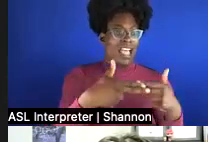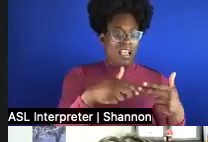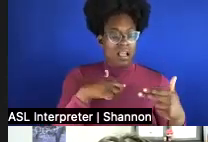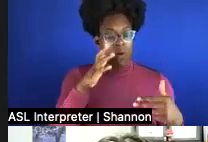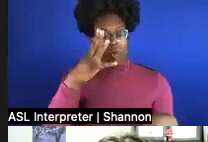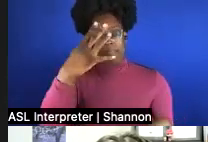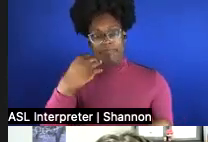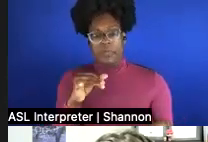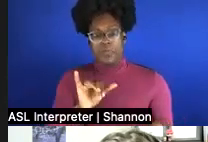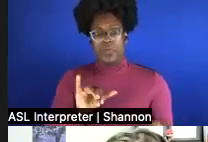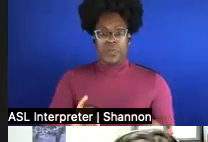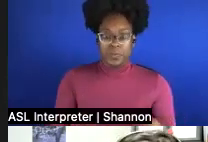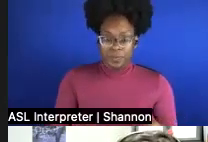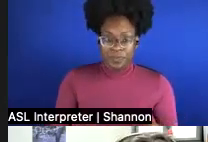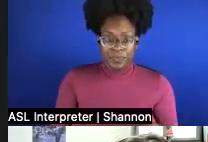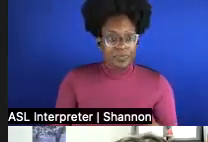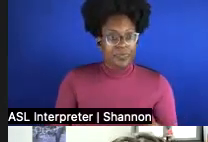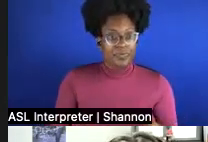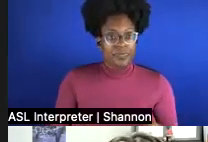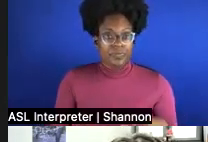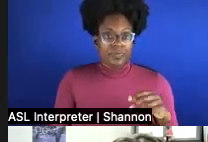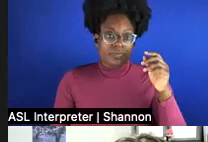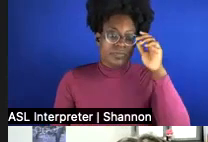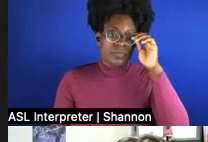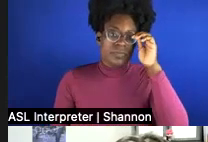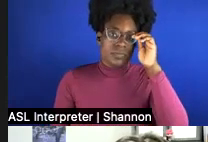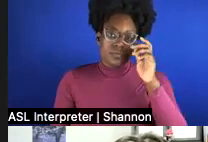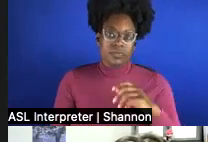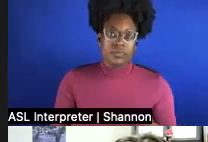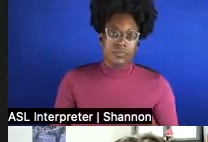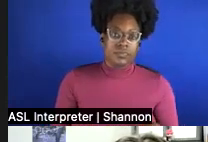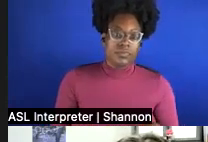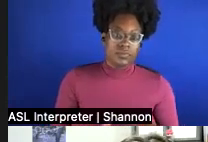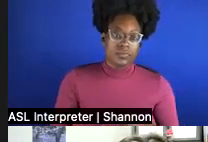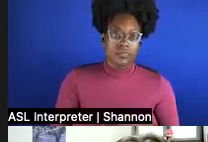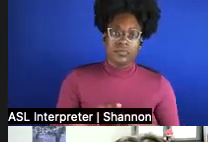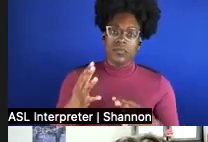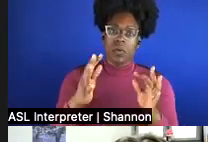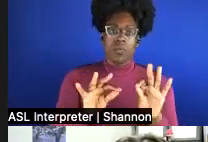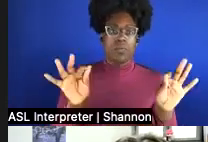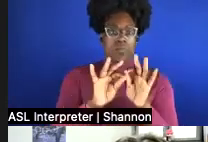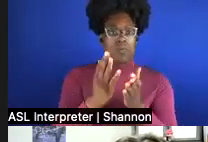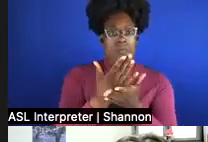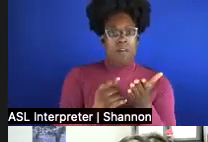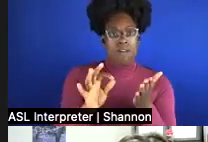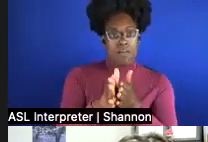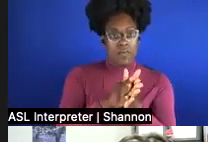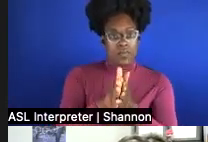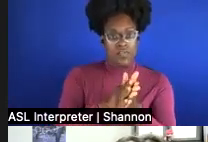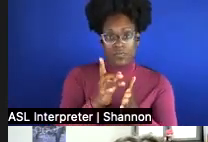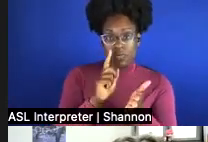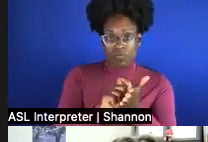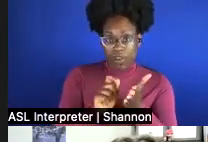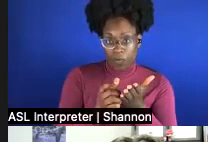Thanks, Bri. A critical component of motivation for writers comes from receiving positive feedback